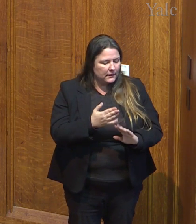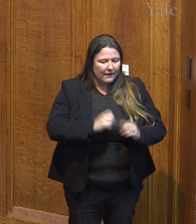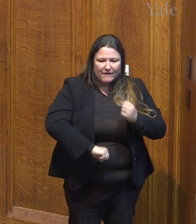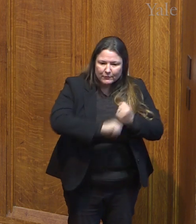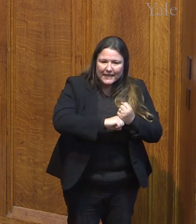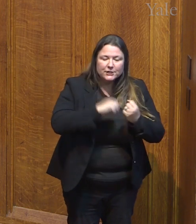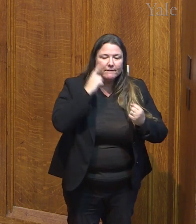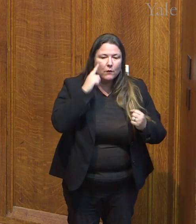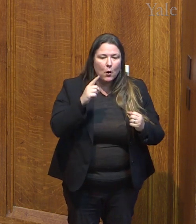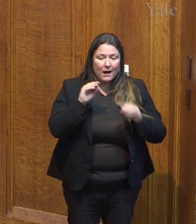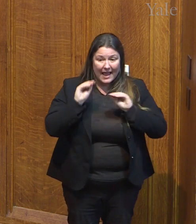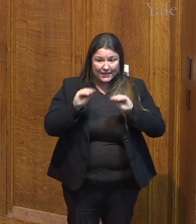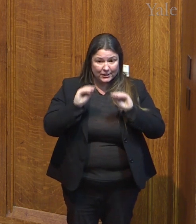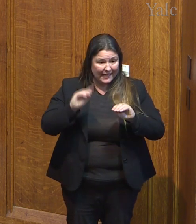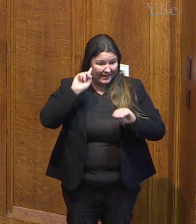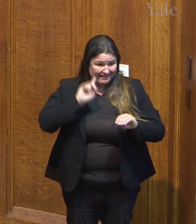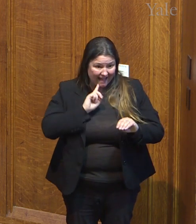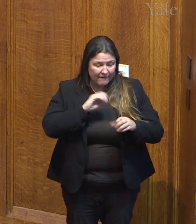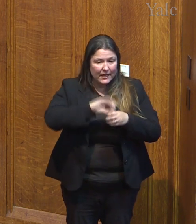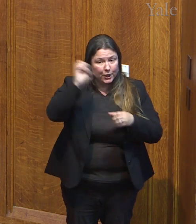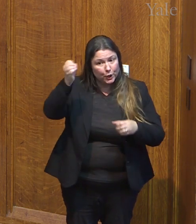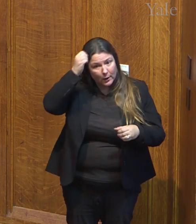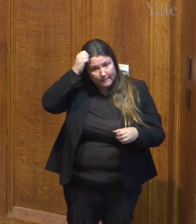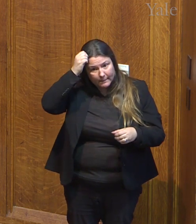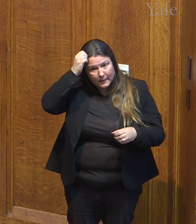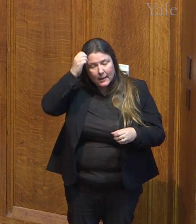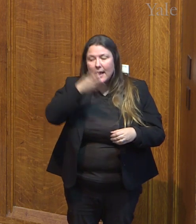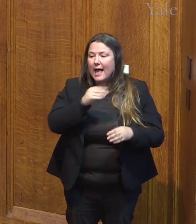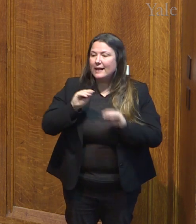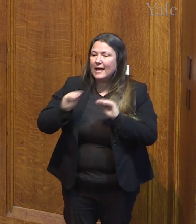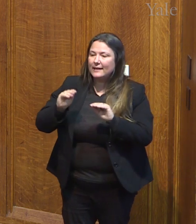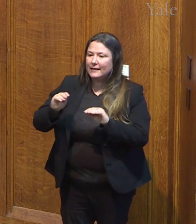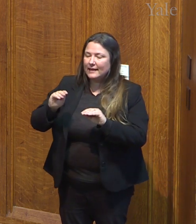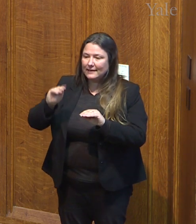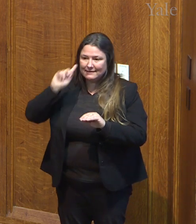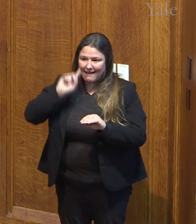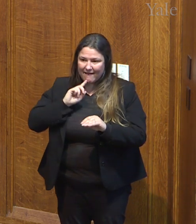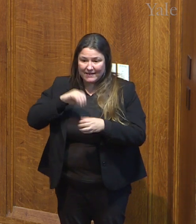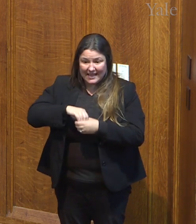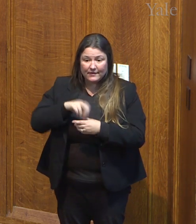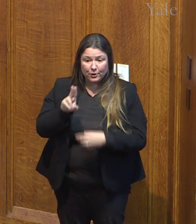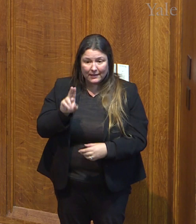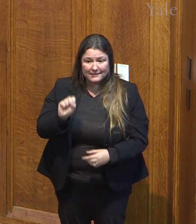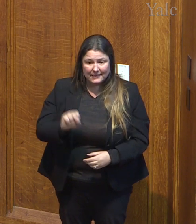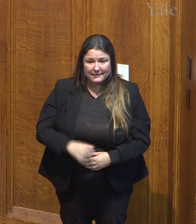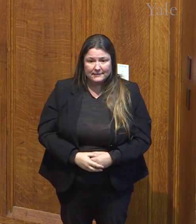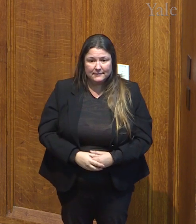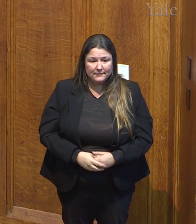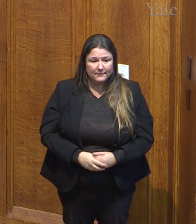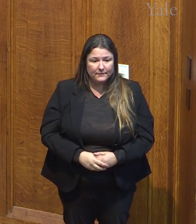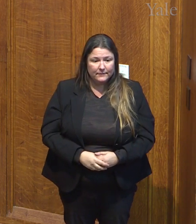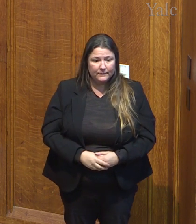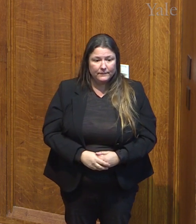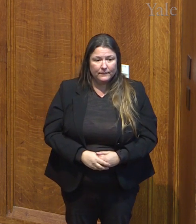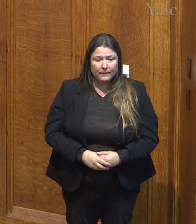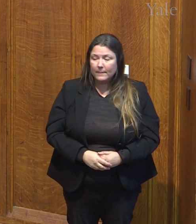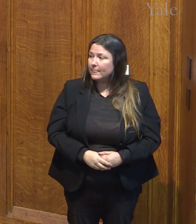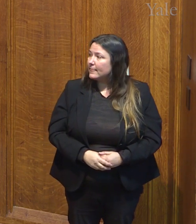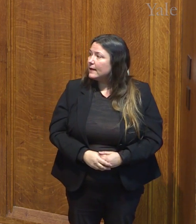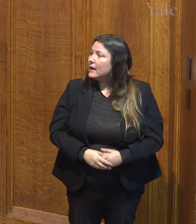in Europe and of the Deaf in the United States. What was needed, he realized, in order to teach